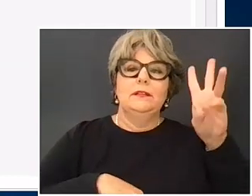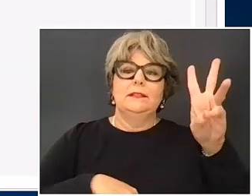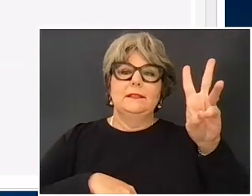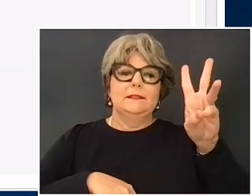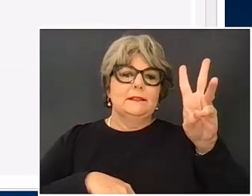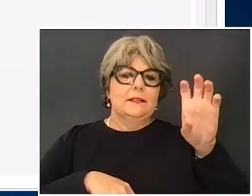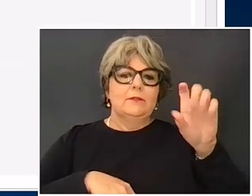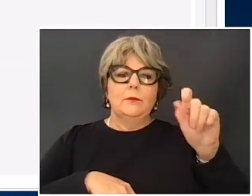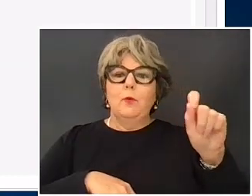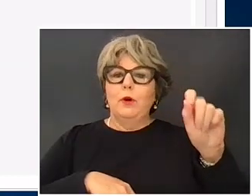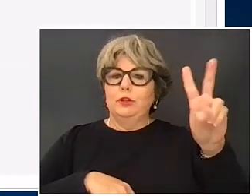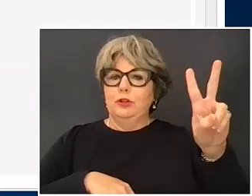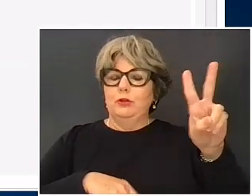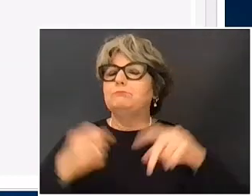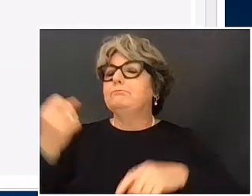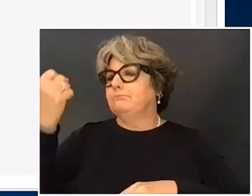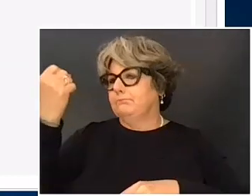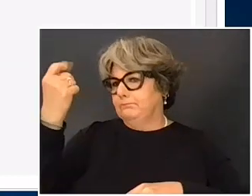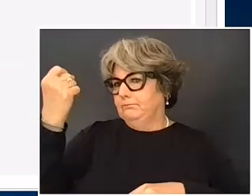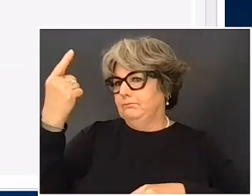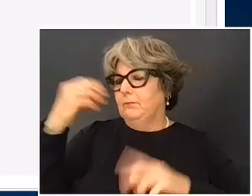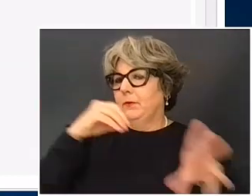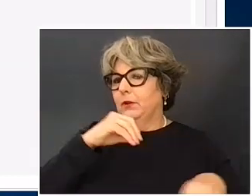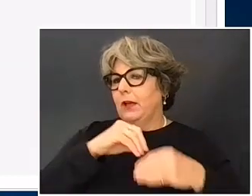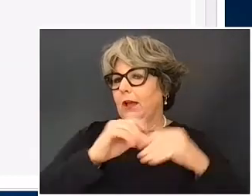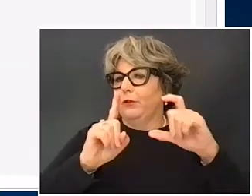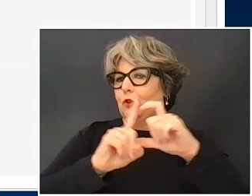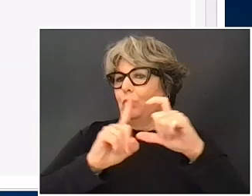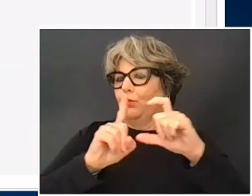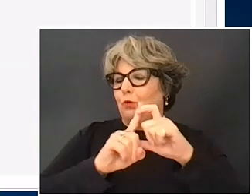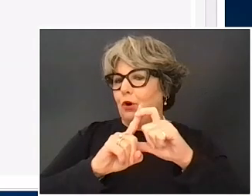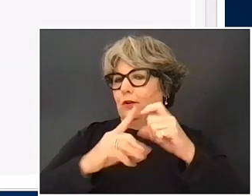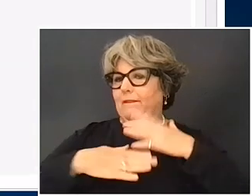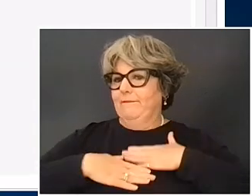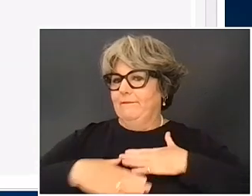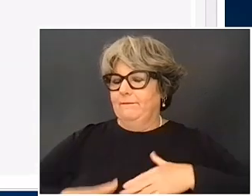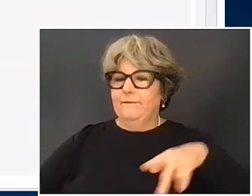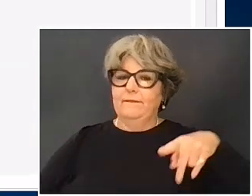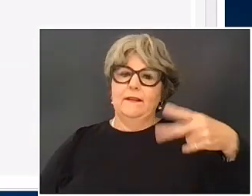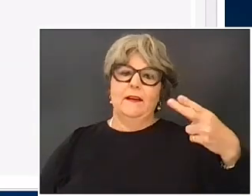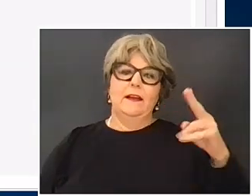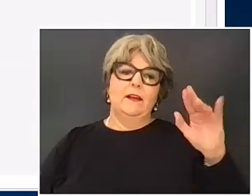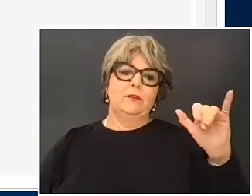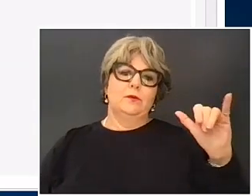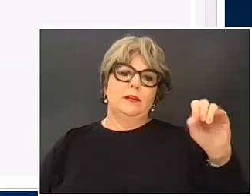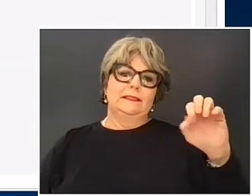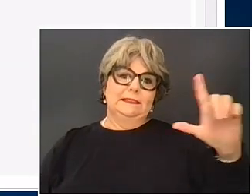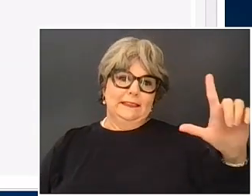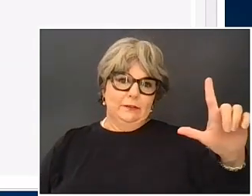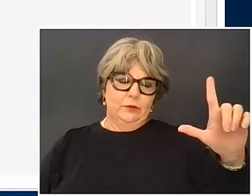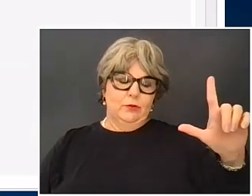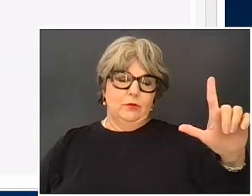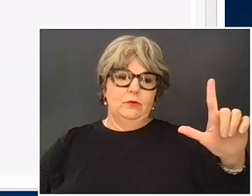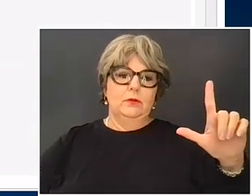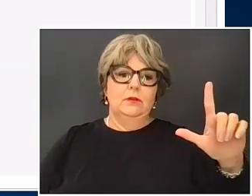Yep, I understand but you've inserted the word physical in that phrase. Which to me makes me believe that definition does not apply to what you're